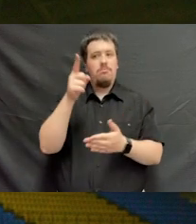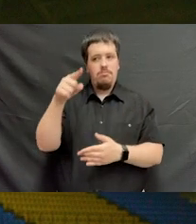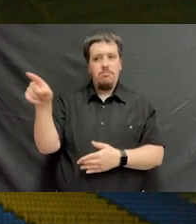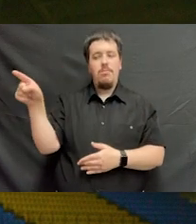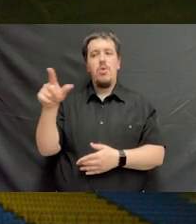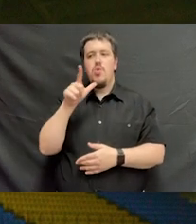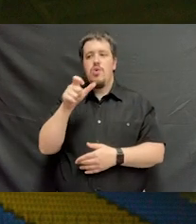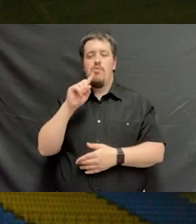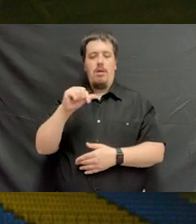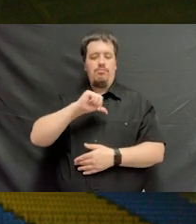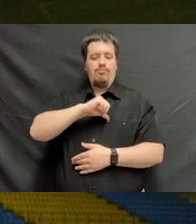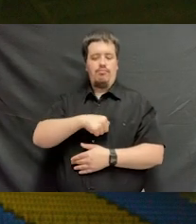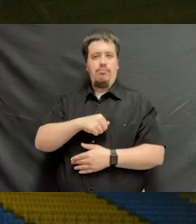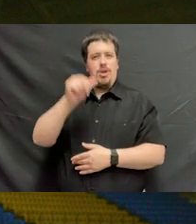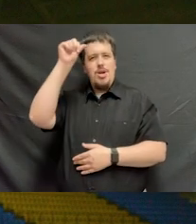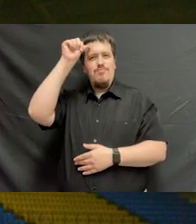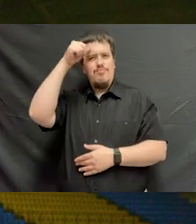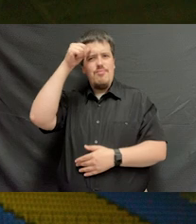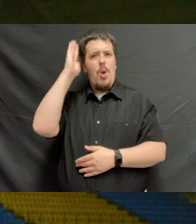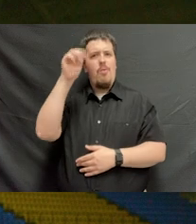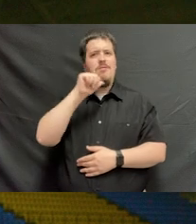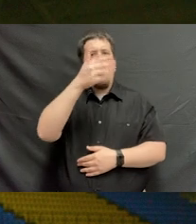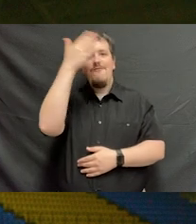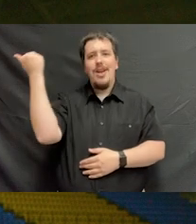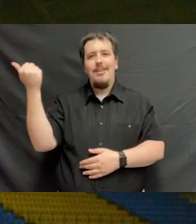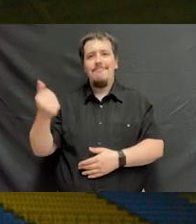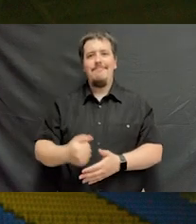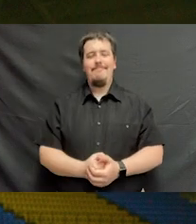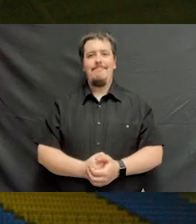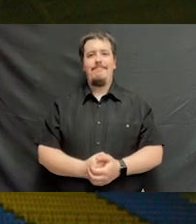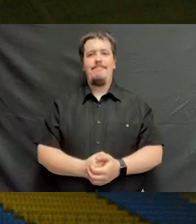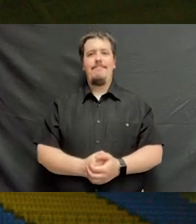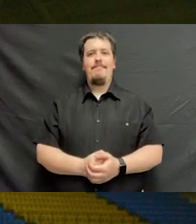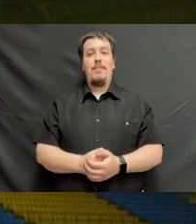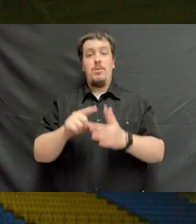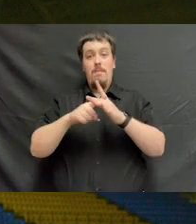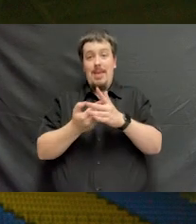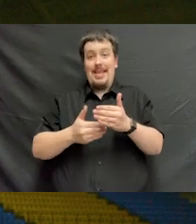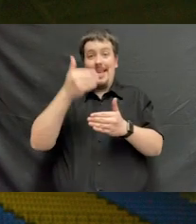who have left marks on your consciousness that will never be forgotten. As you begin this next journey,